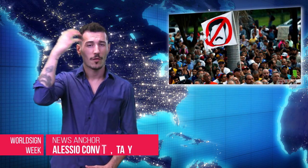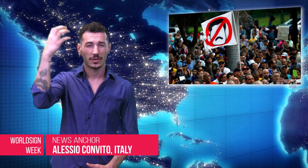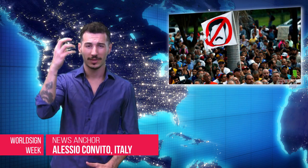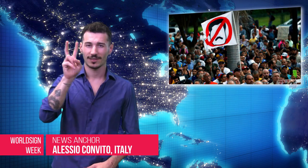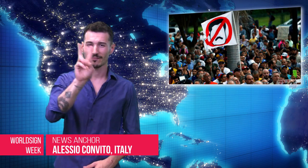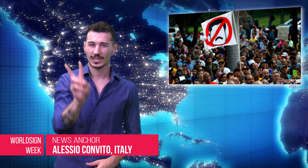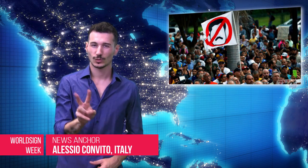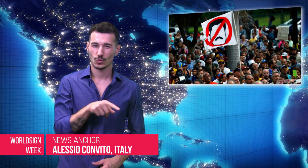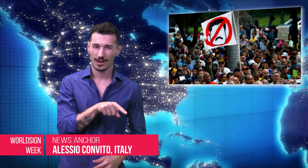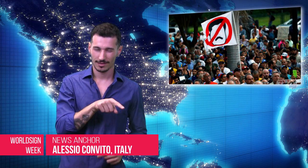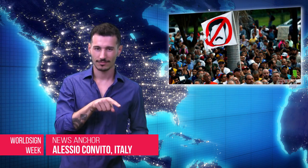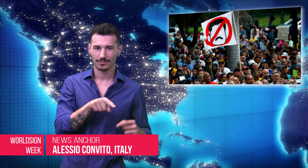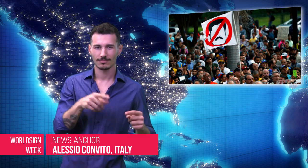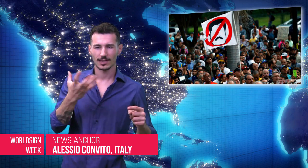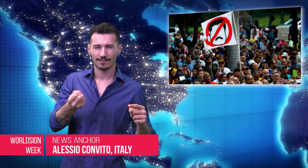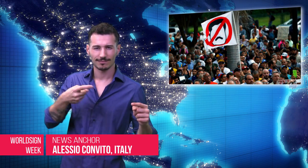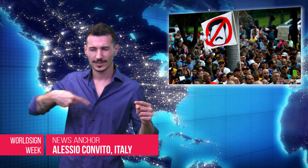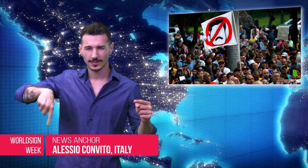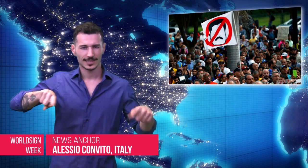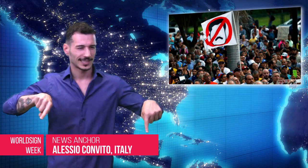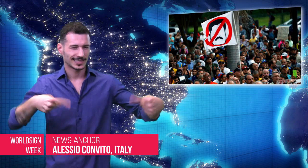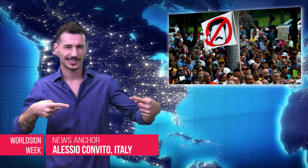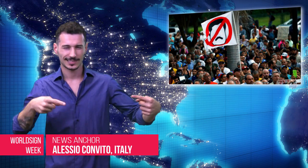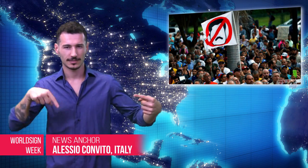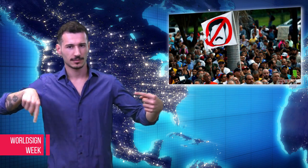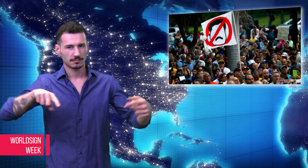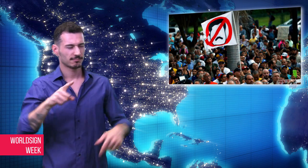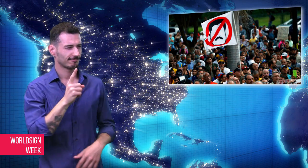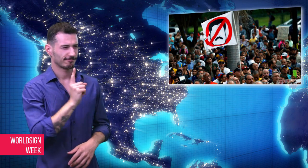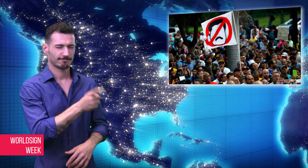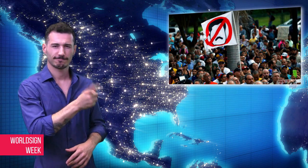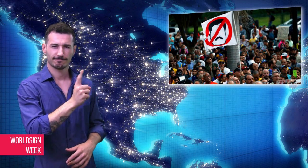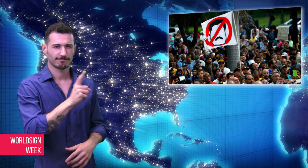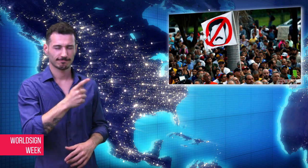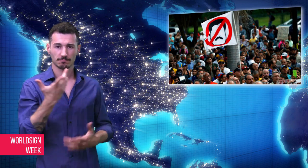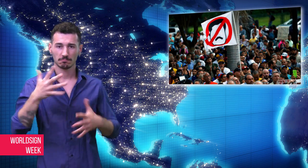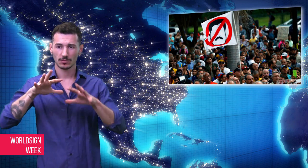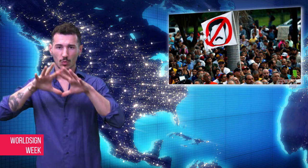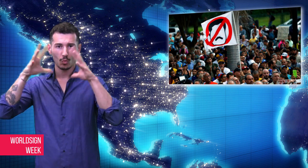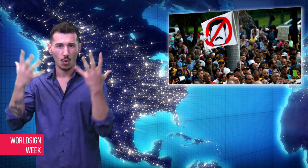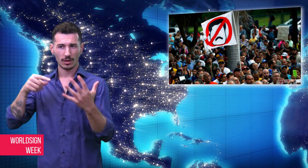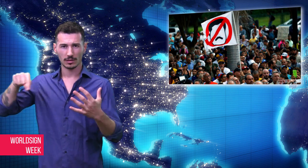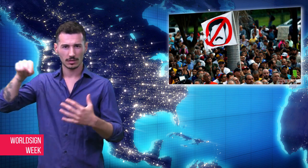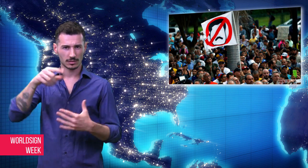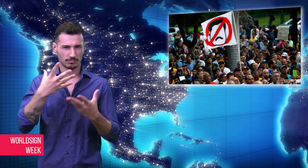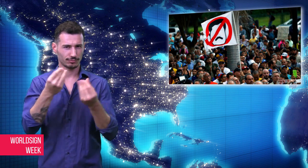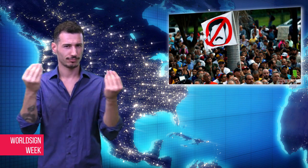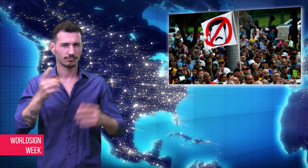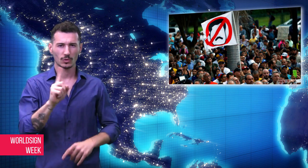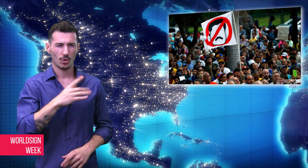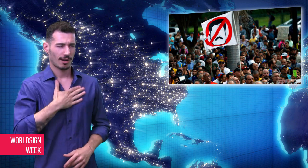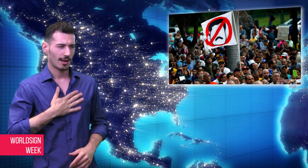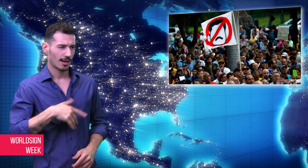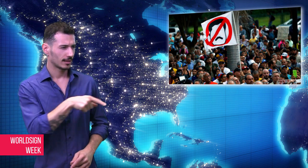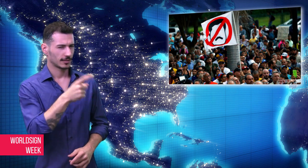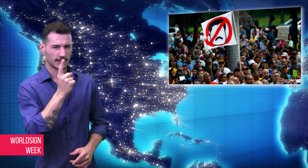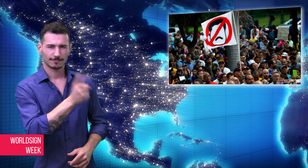Alessio: An controversial election in Venezuela has drawn criticism. President